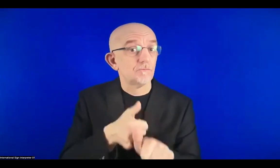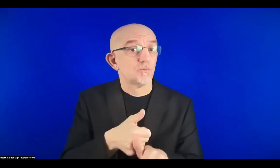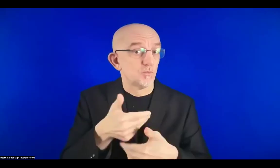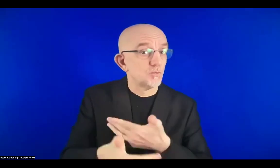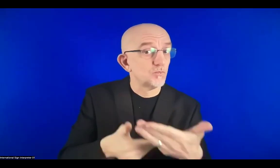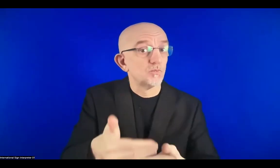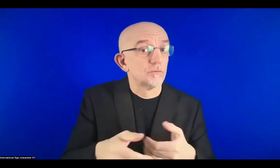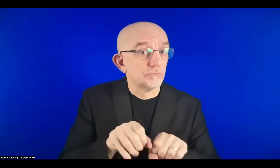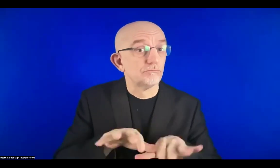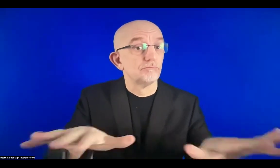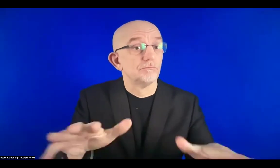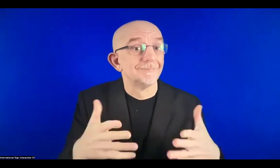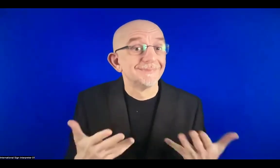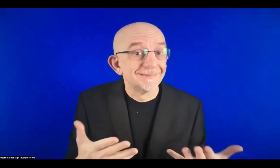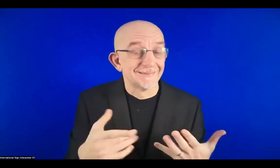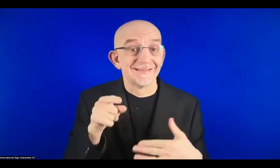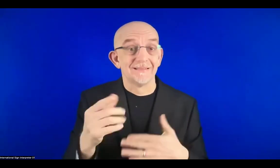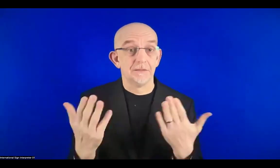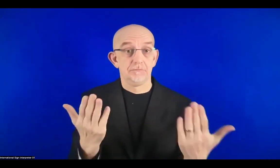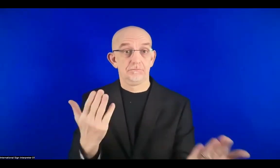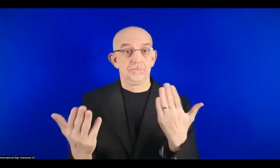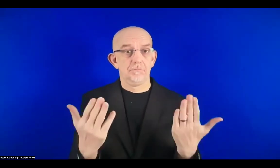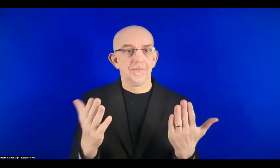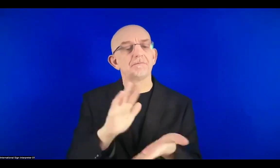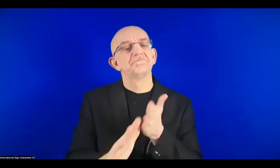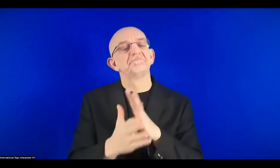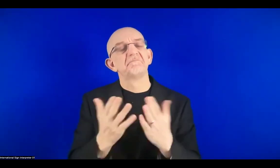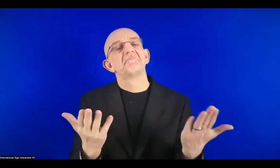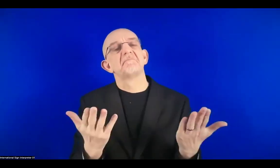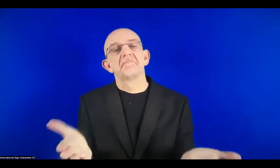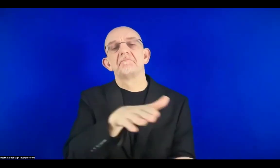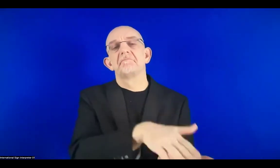also interests how the human rights law in general and how the CRPD in general is